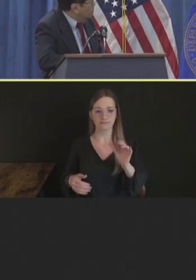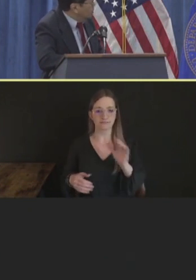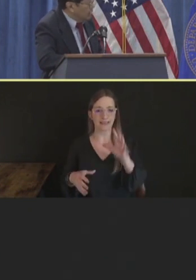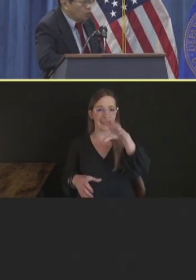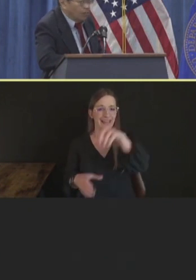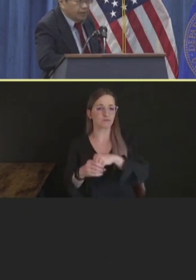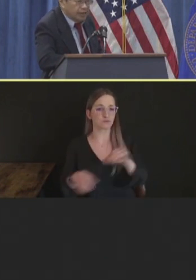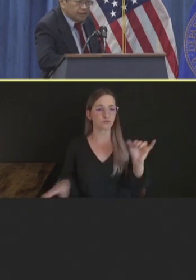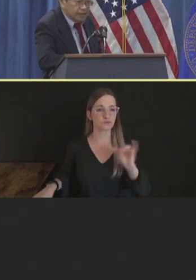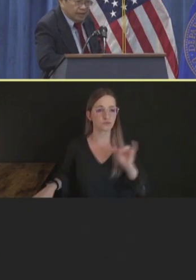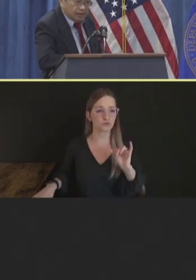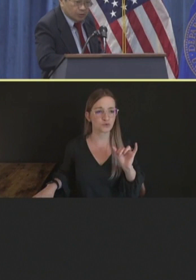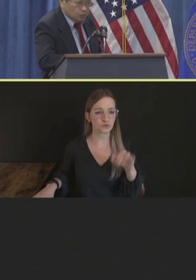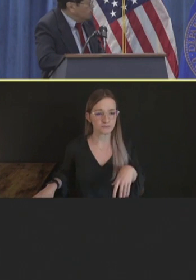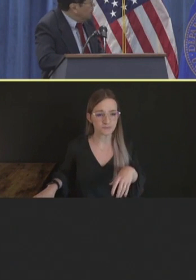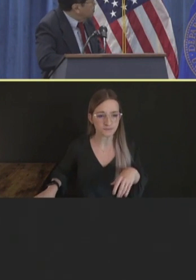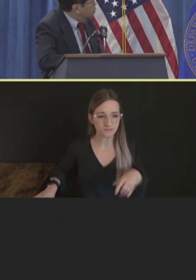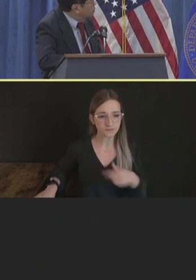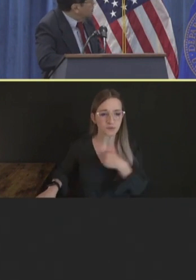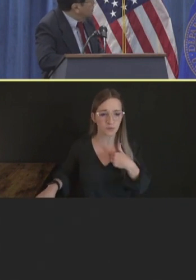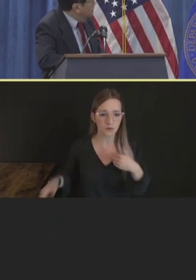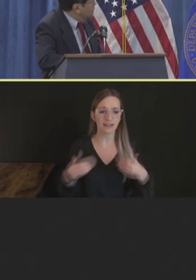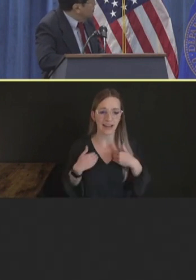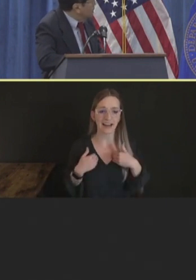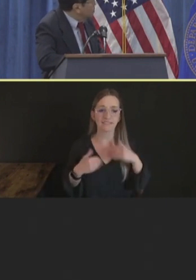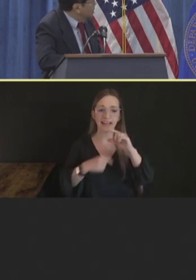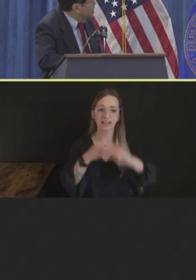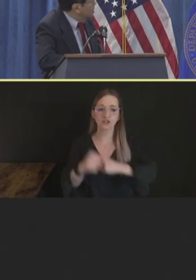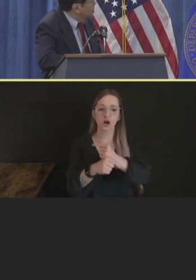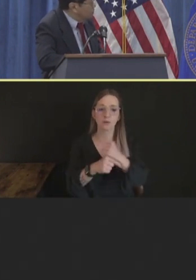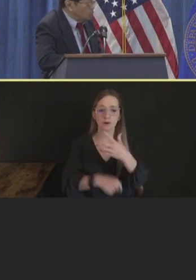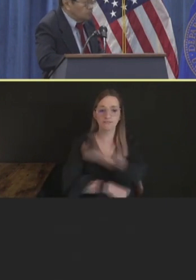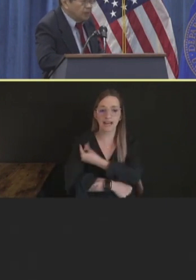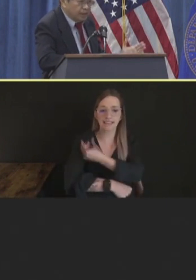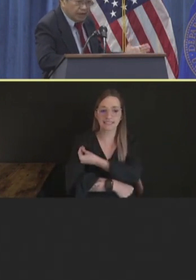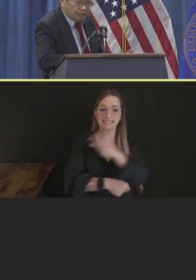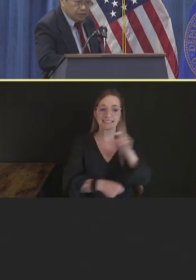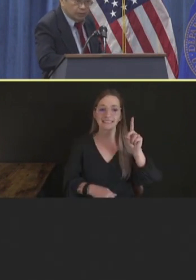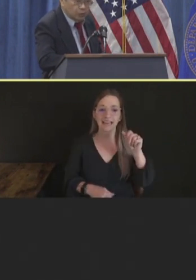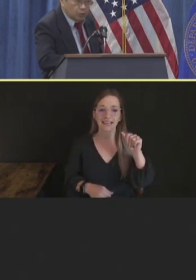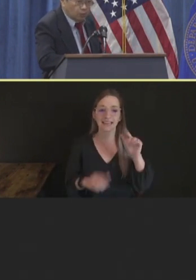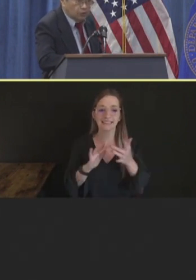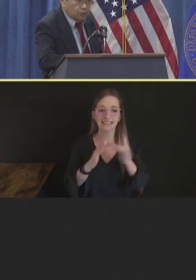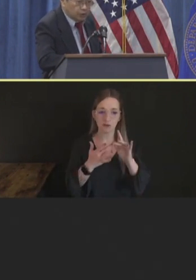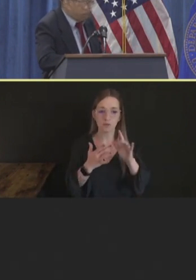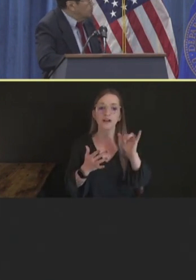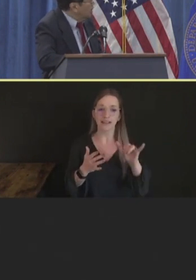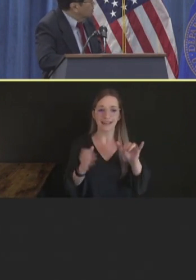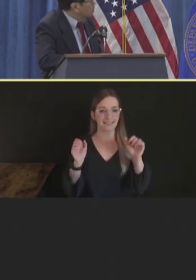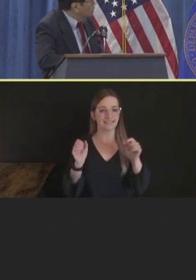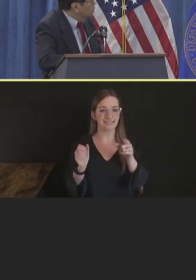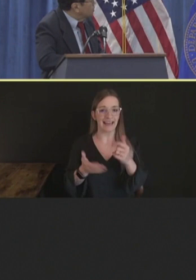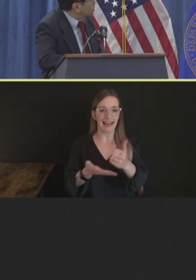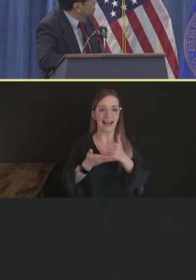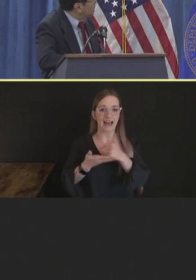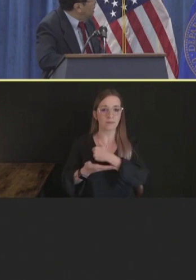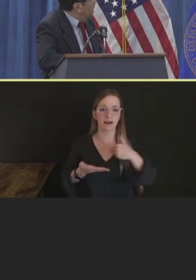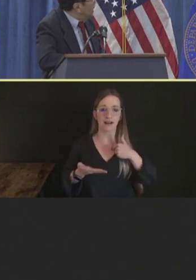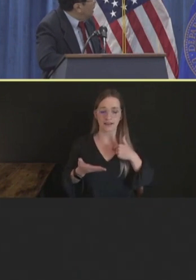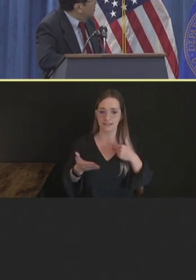in that domain that you may be interested in hearing about in the future. And obviously we're open to other suggestions.